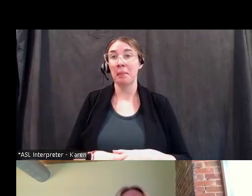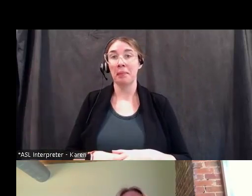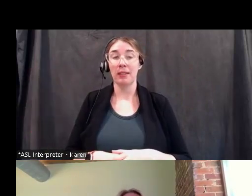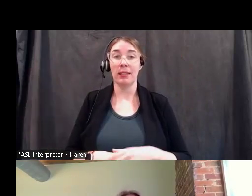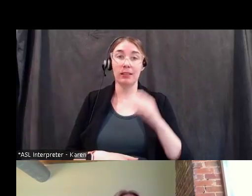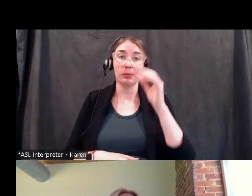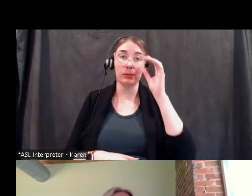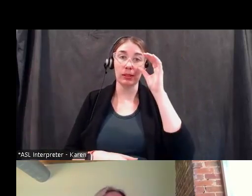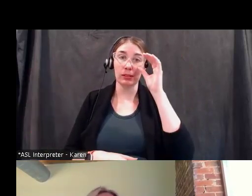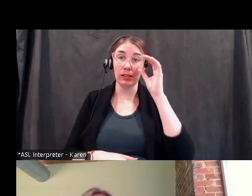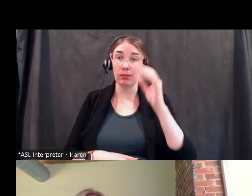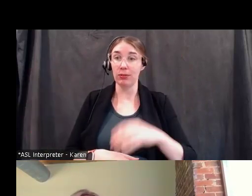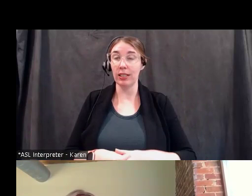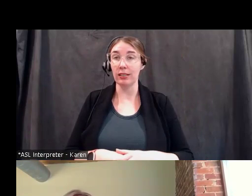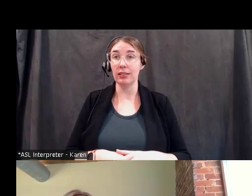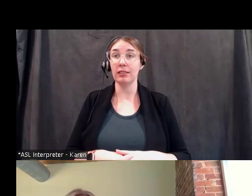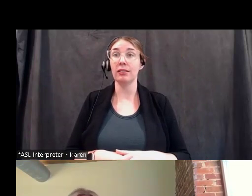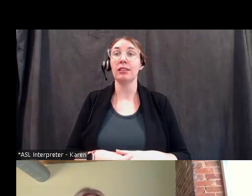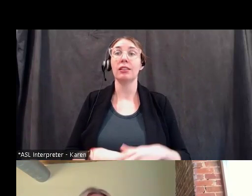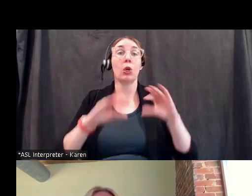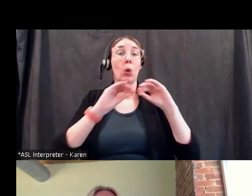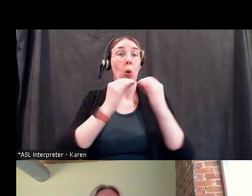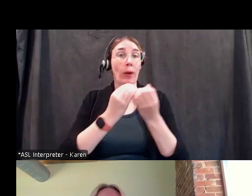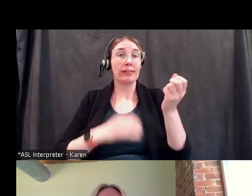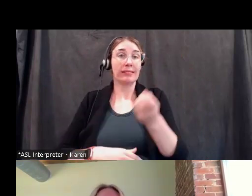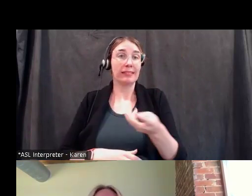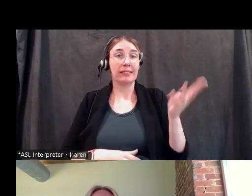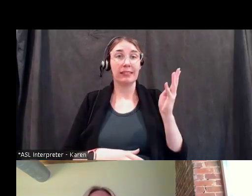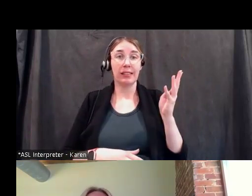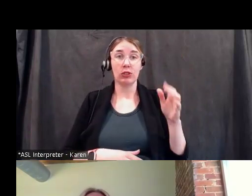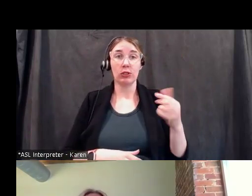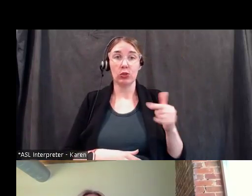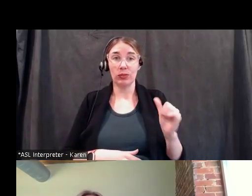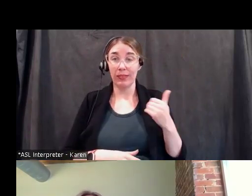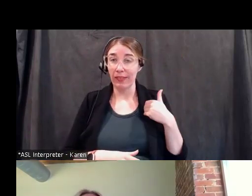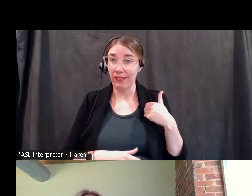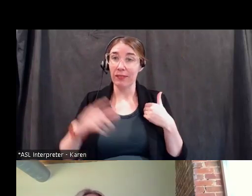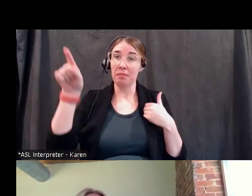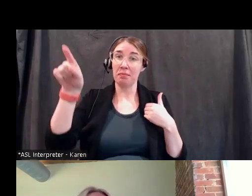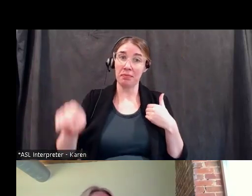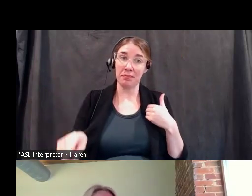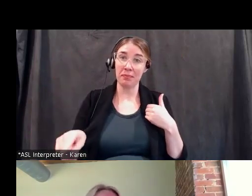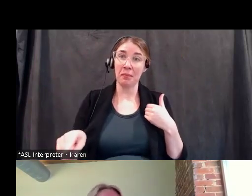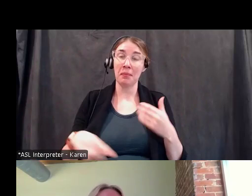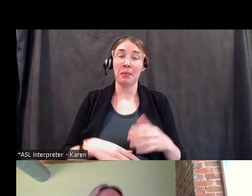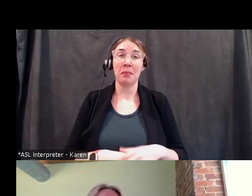We have several organizations here in Georgia as well that offer lots of different sports.